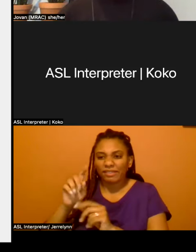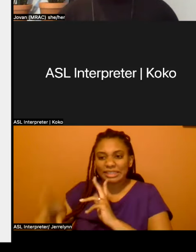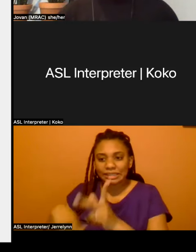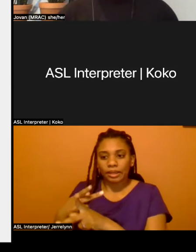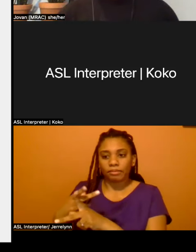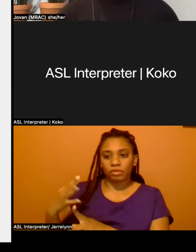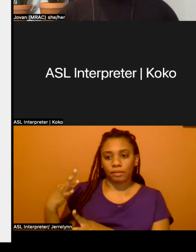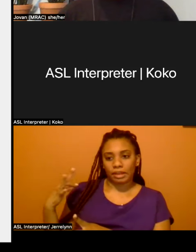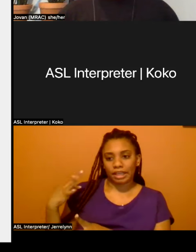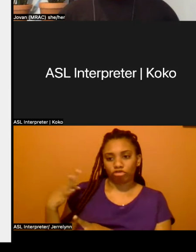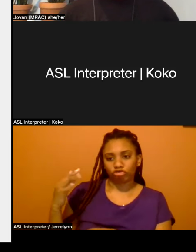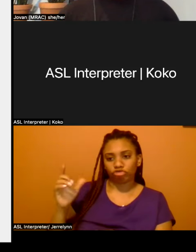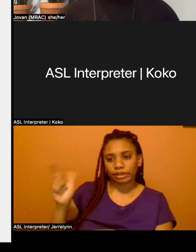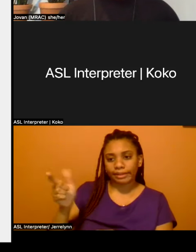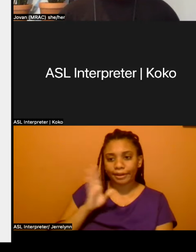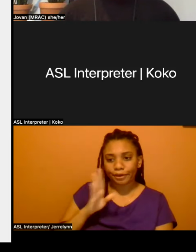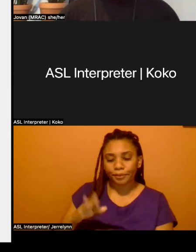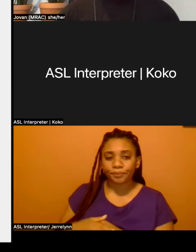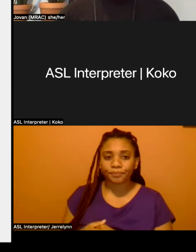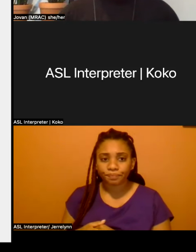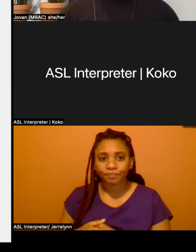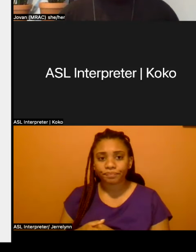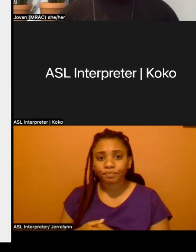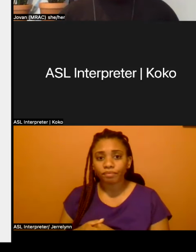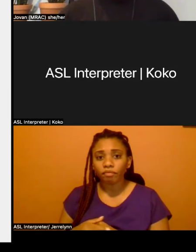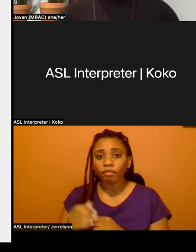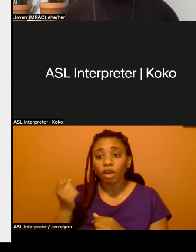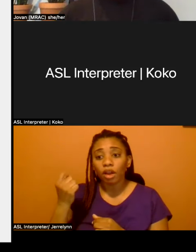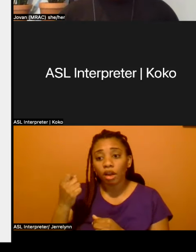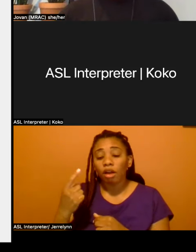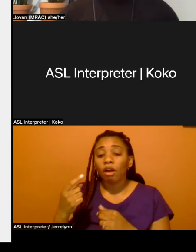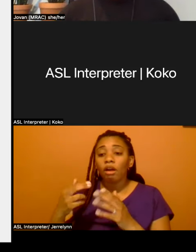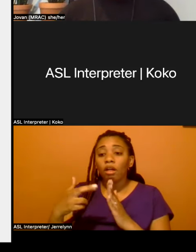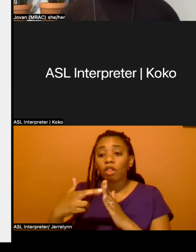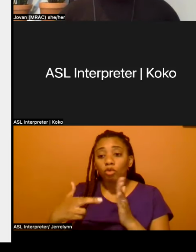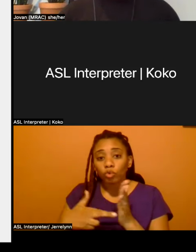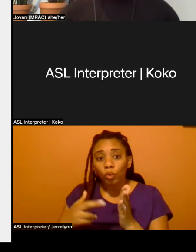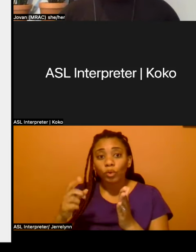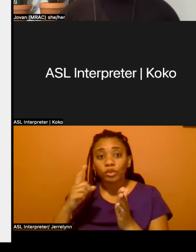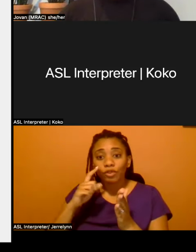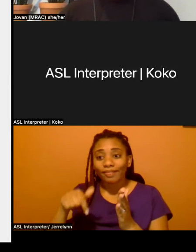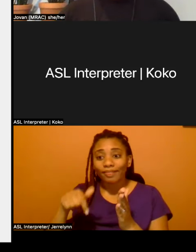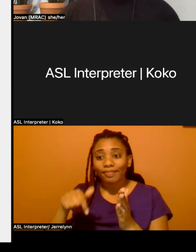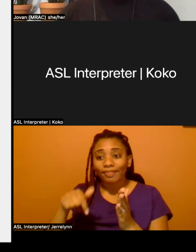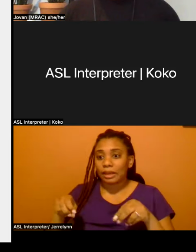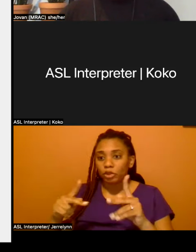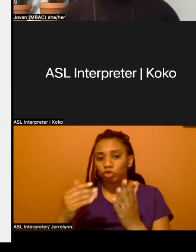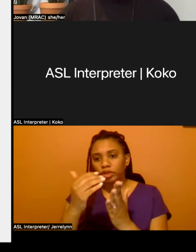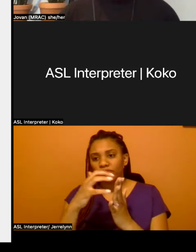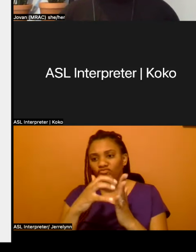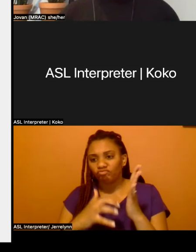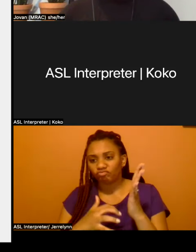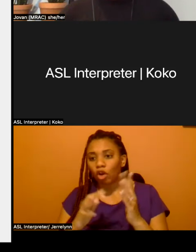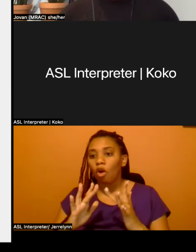The guidelines for this opportunity are available online, and they are ready for a screen reader,